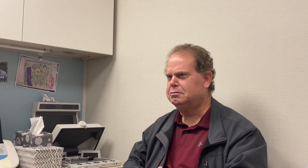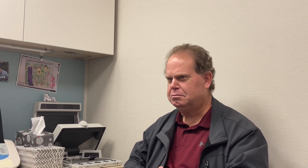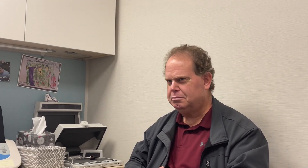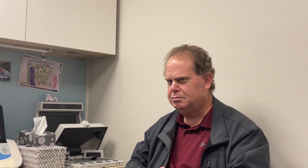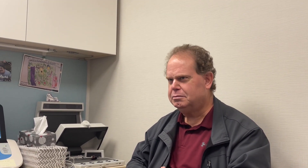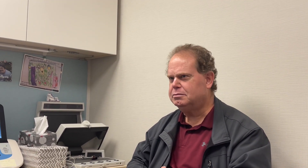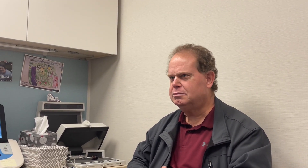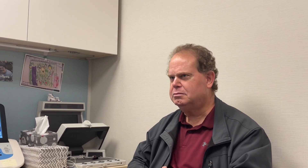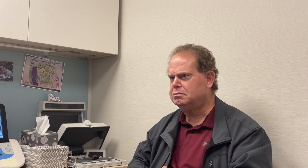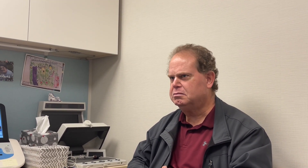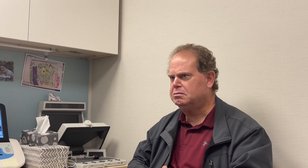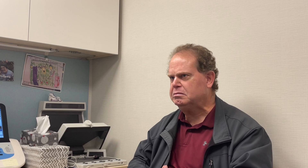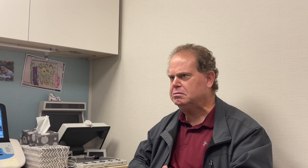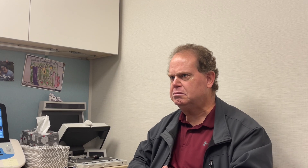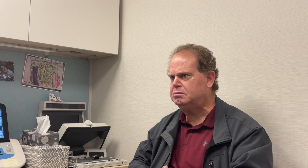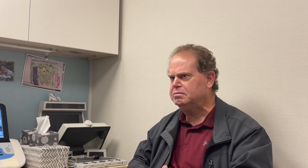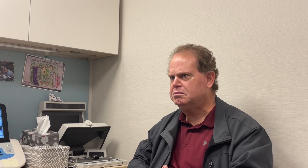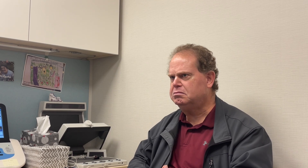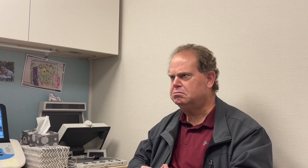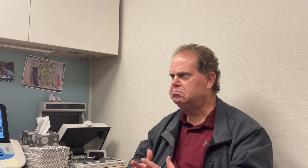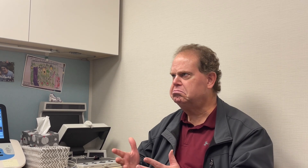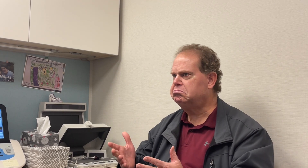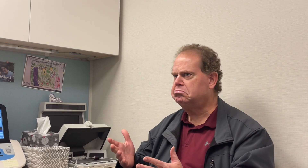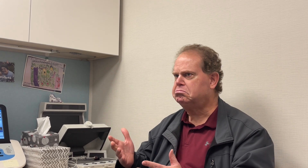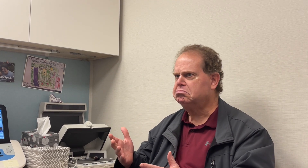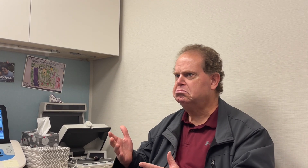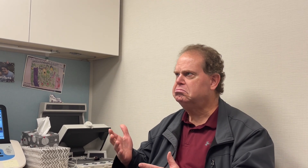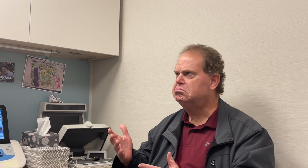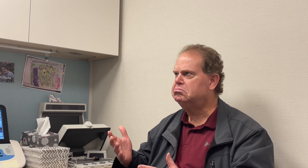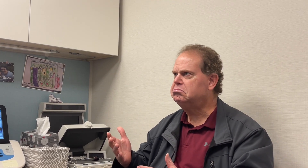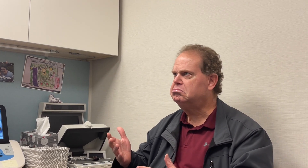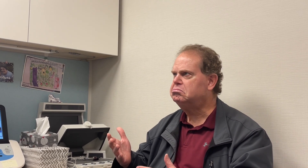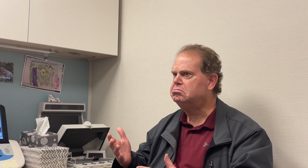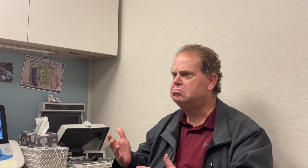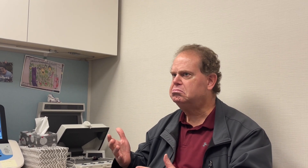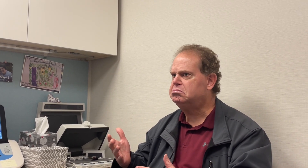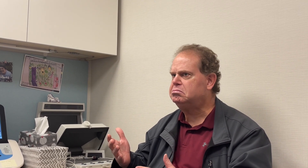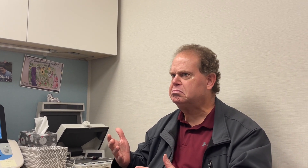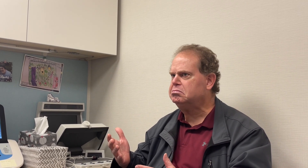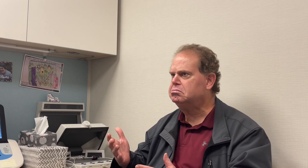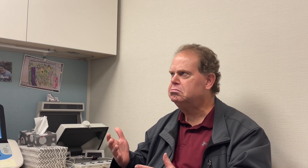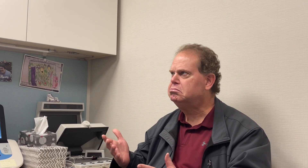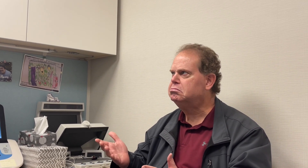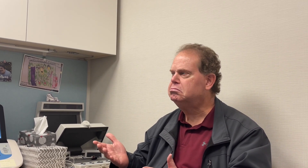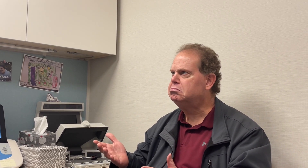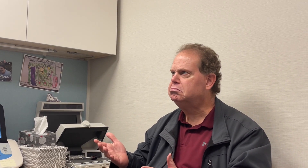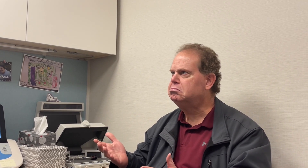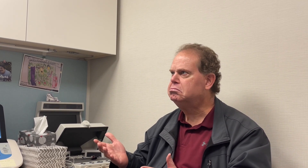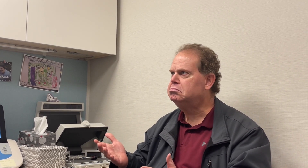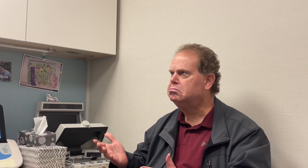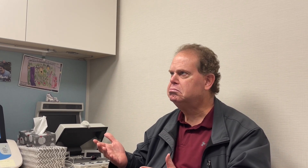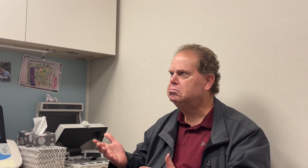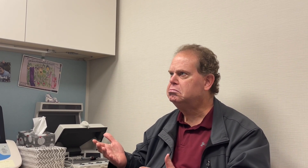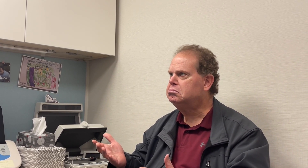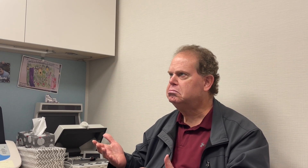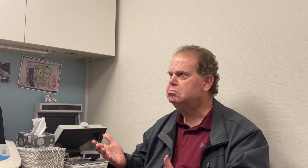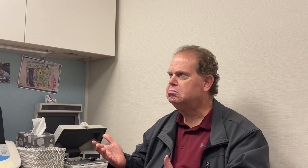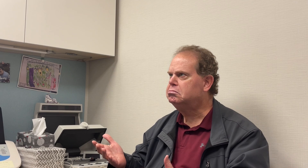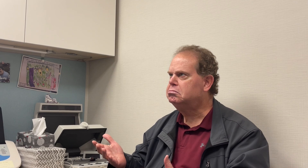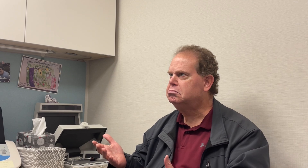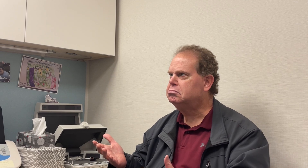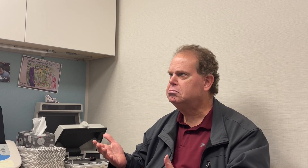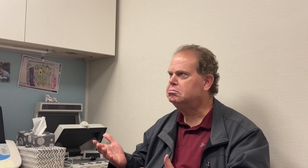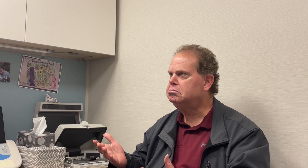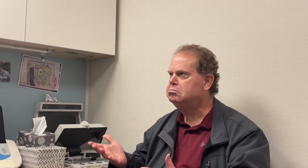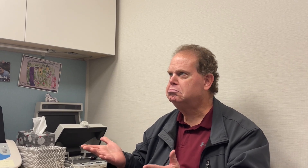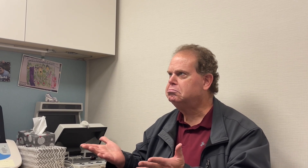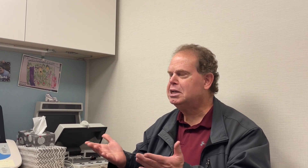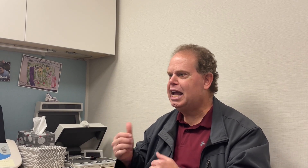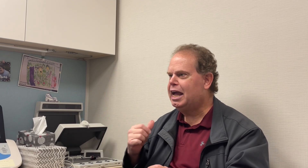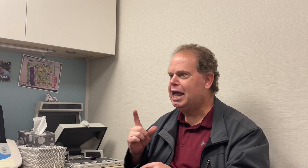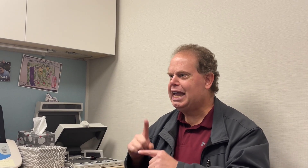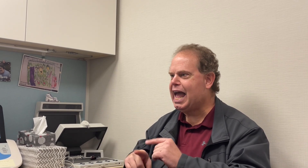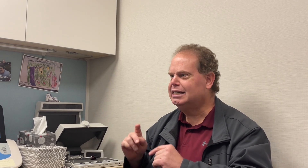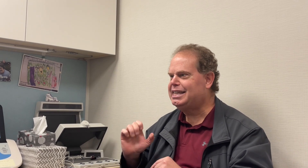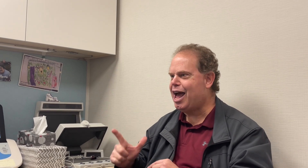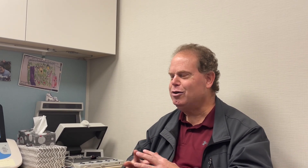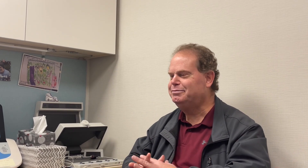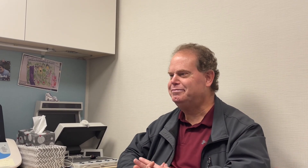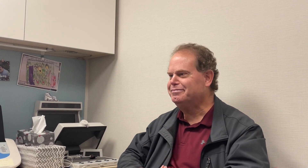okay right now is it getting uncomfortable one two three one two three is it doing okay okay